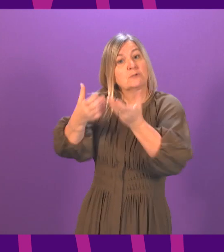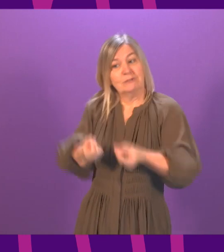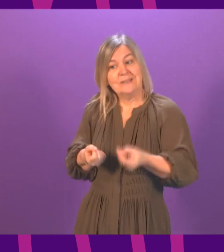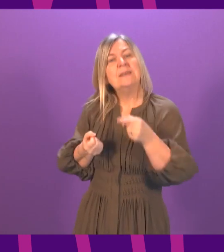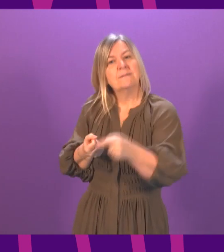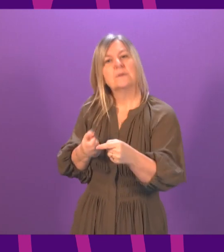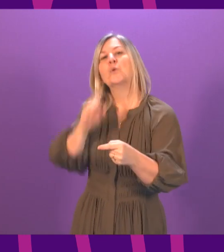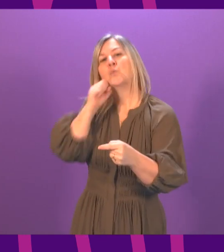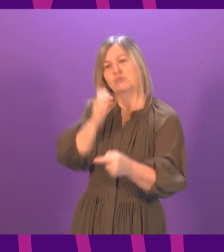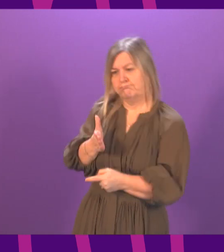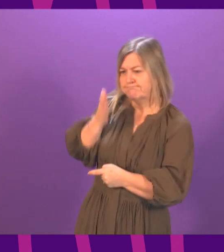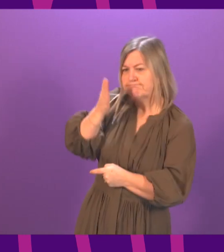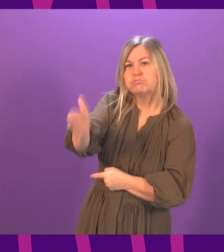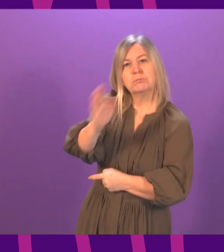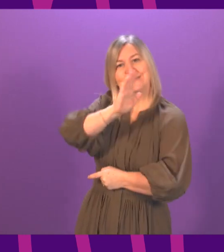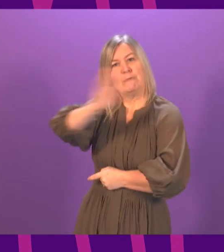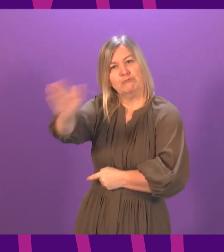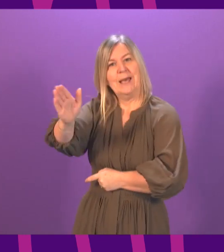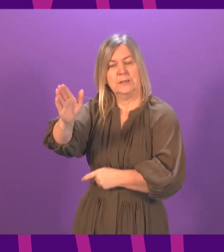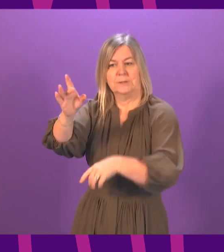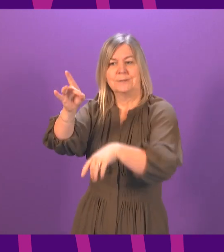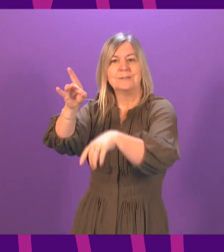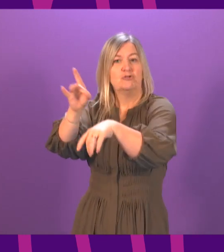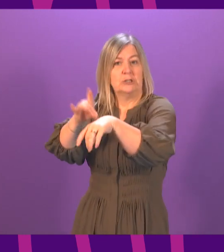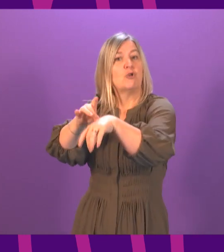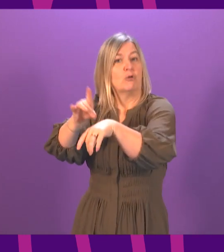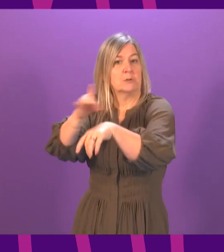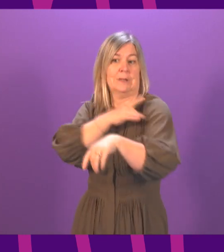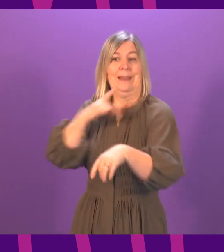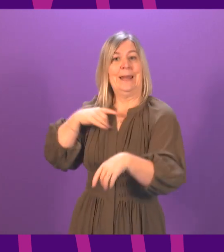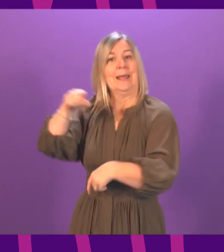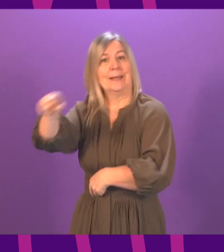doses and did not know when it would get any, but would be in touch when it received supplies.